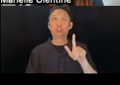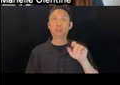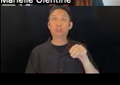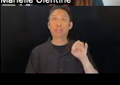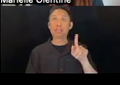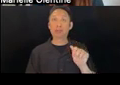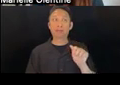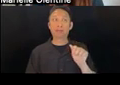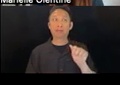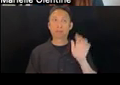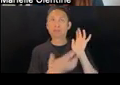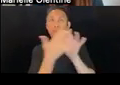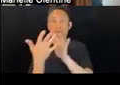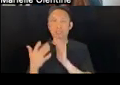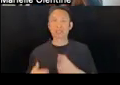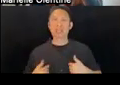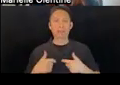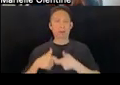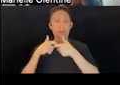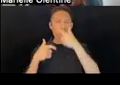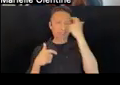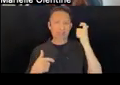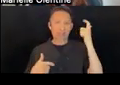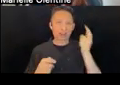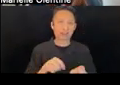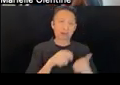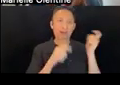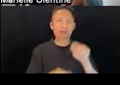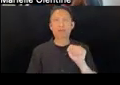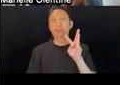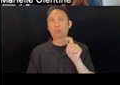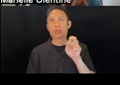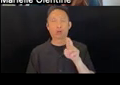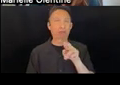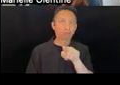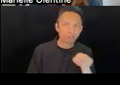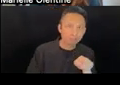But it's really about how once you know your priorities, you leverage these opportunities that you